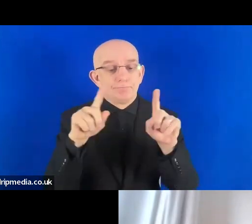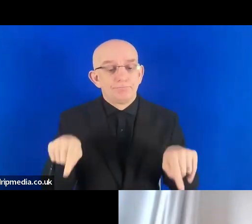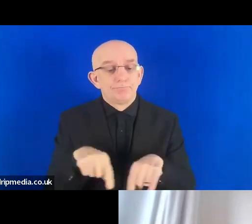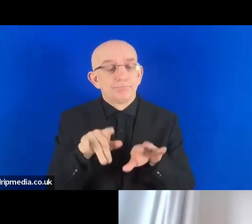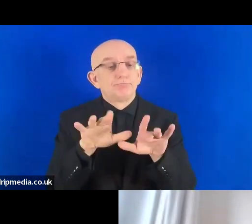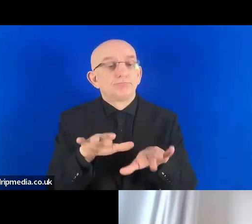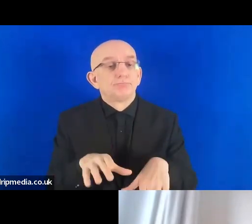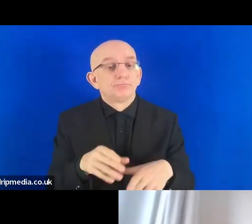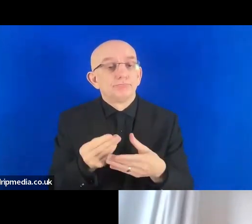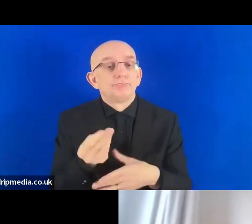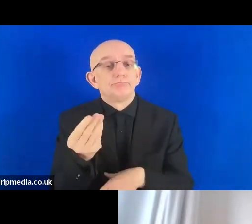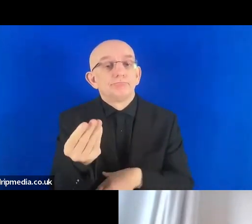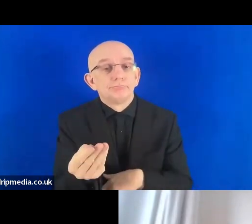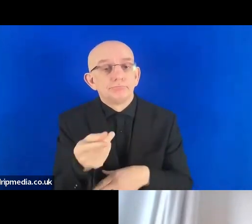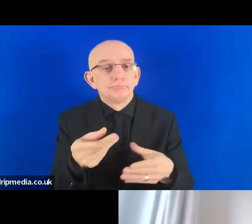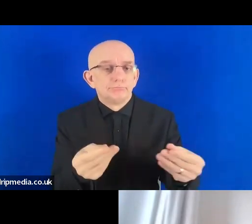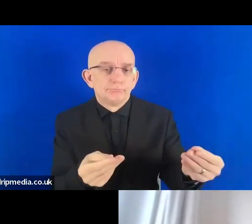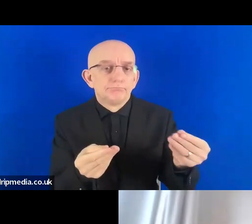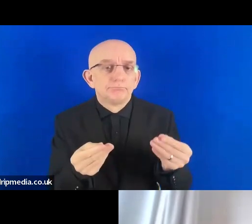from the finance team at the